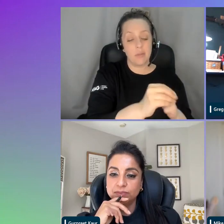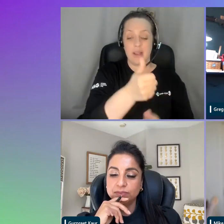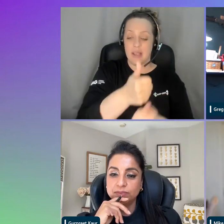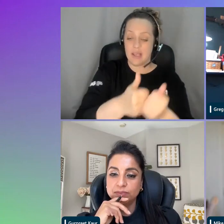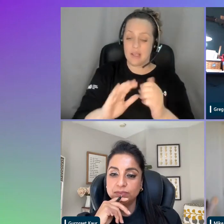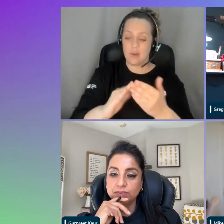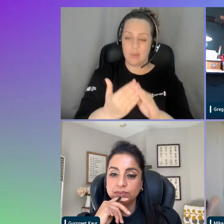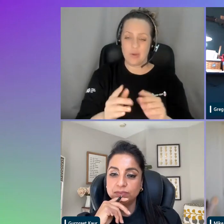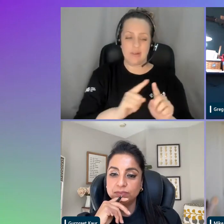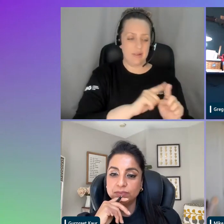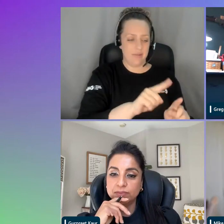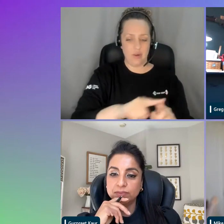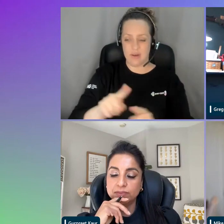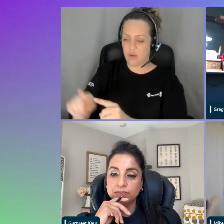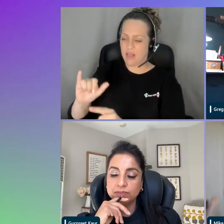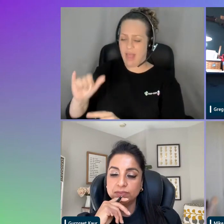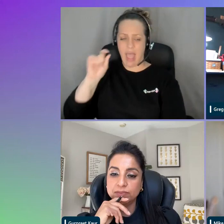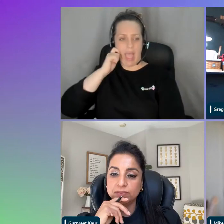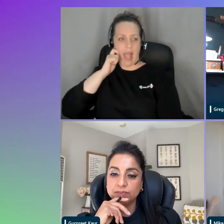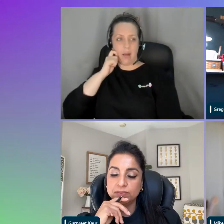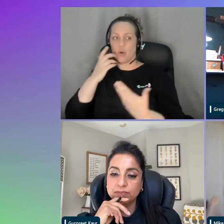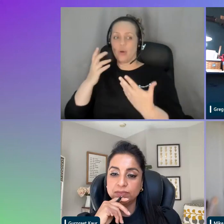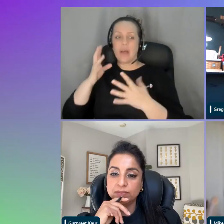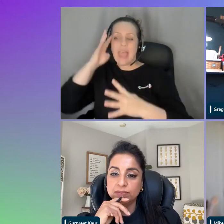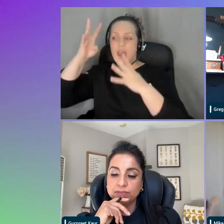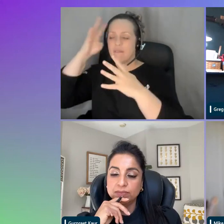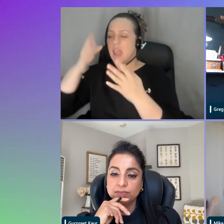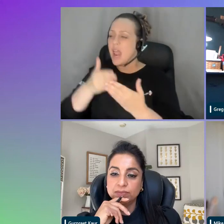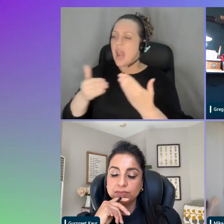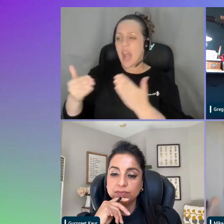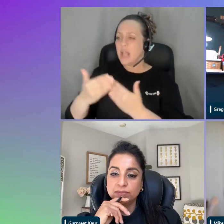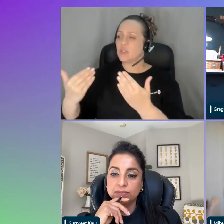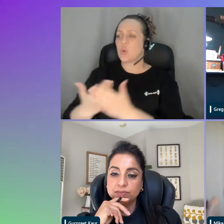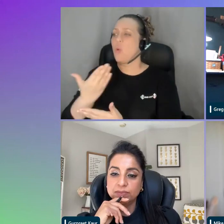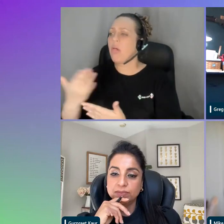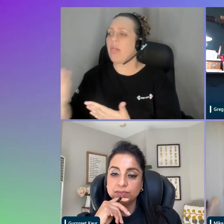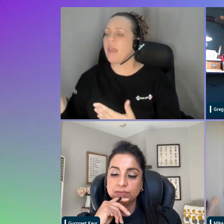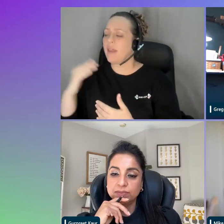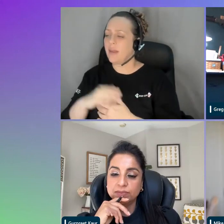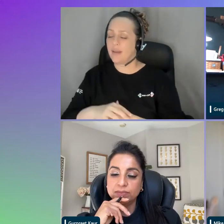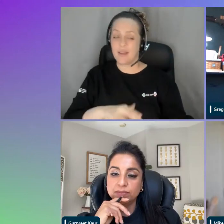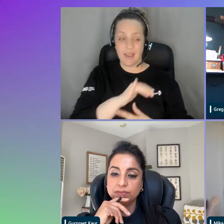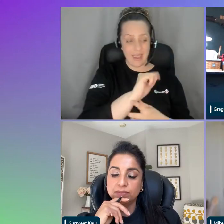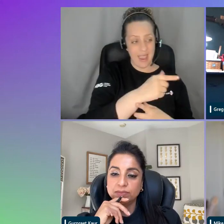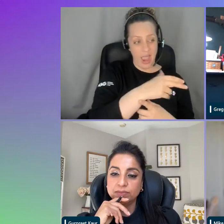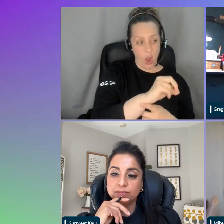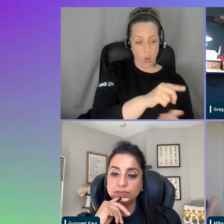innovation. What's the next new cool thing you could do at Yahoo ! For me? And as I thought about that culture, it was about